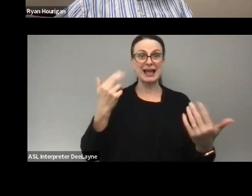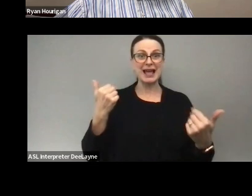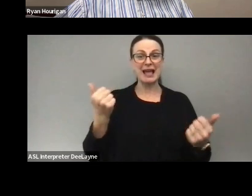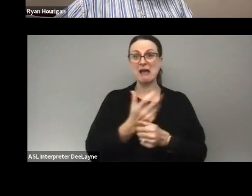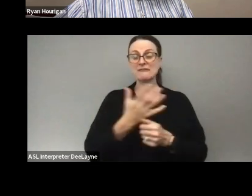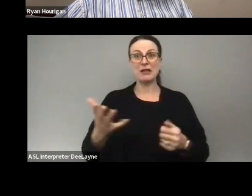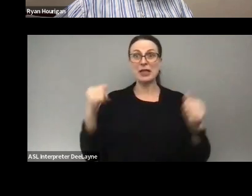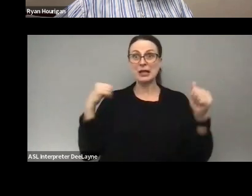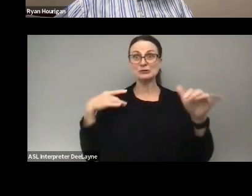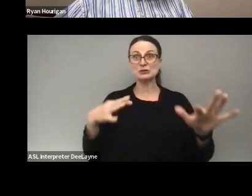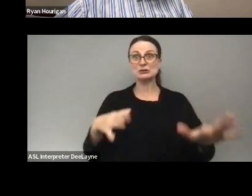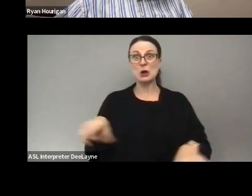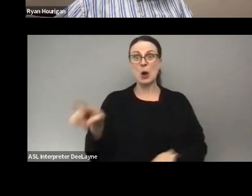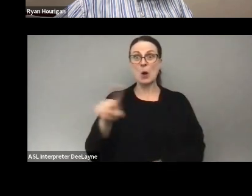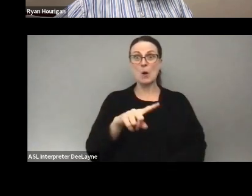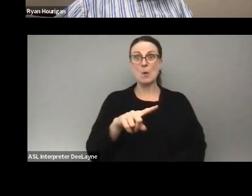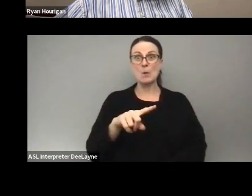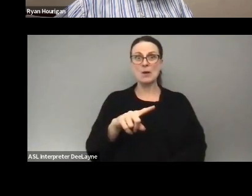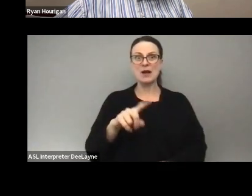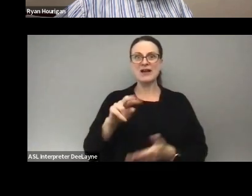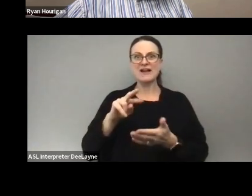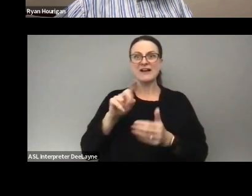First they walked with their toes pointed in.